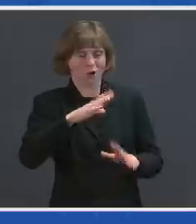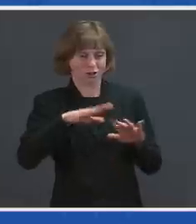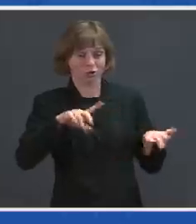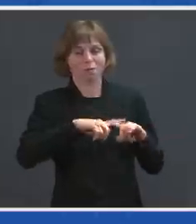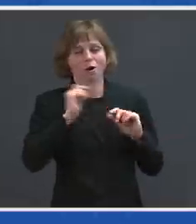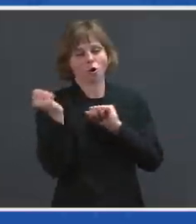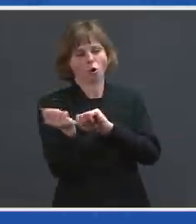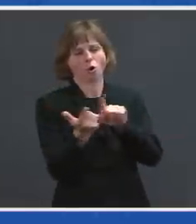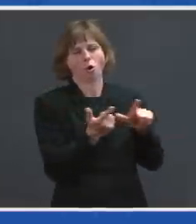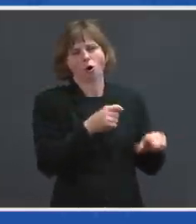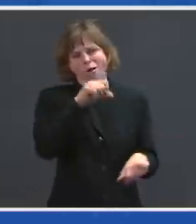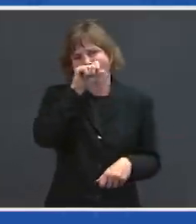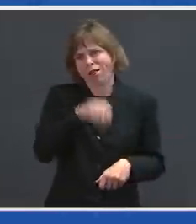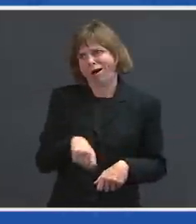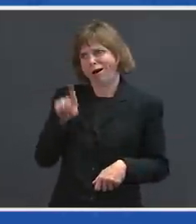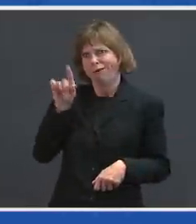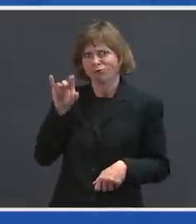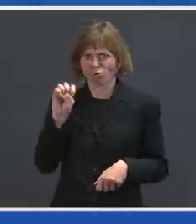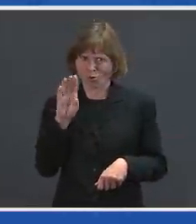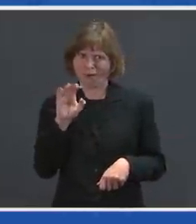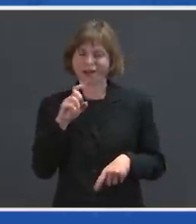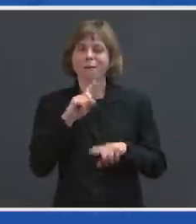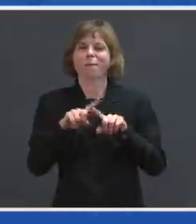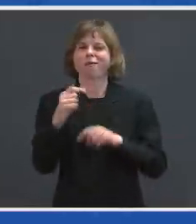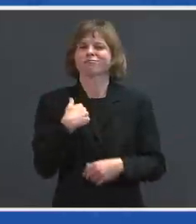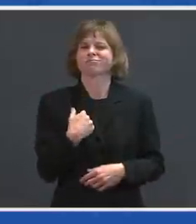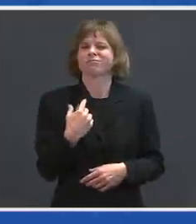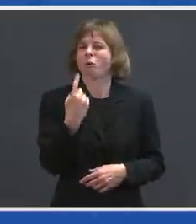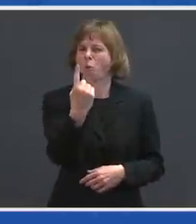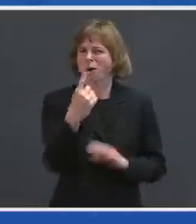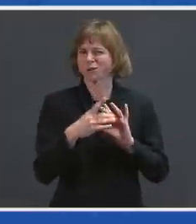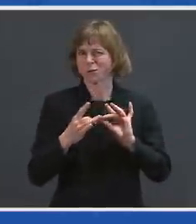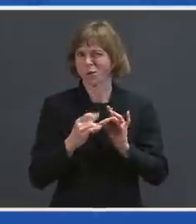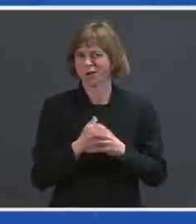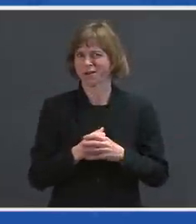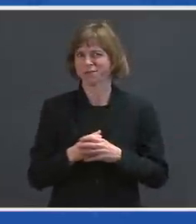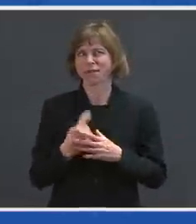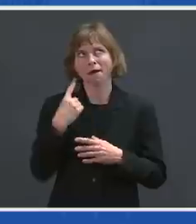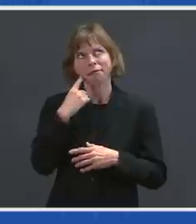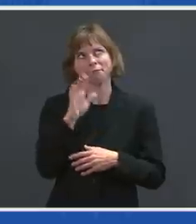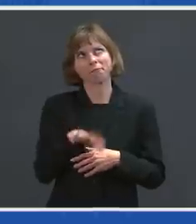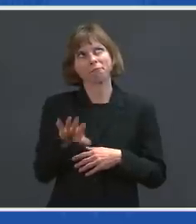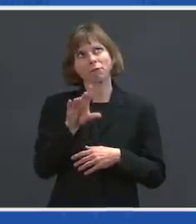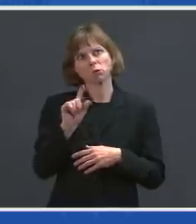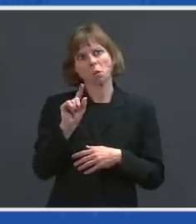But let me tell you one story. I think it was like 2013,